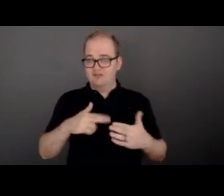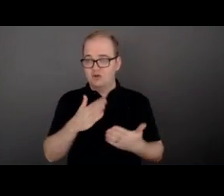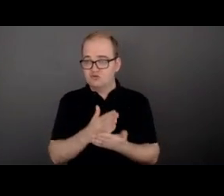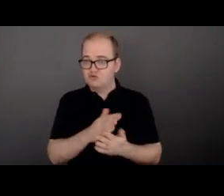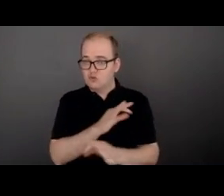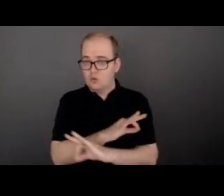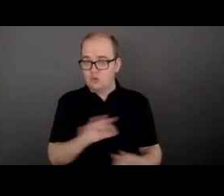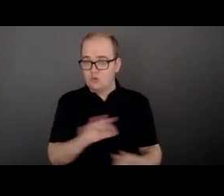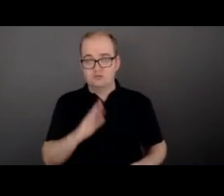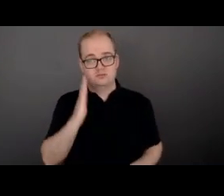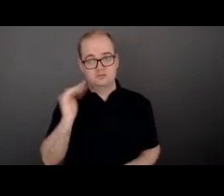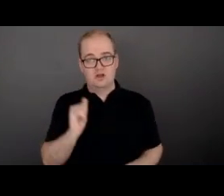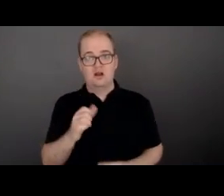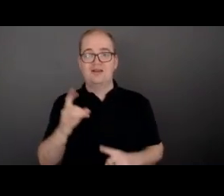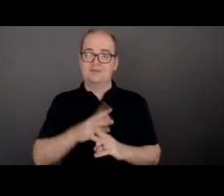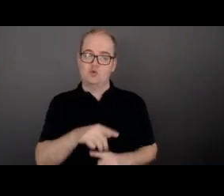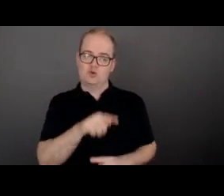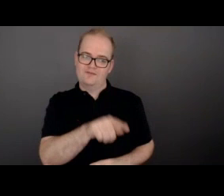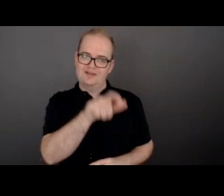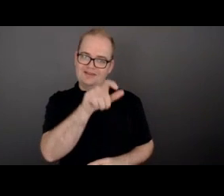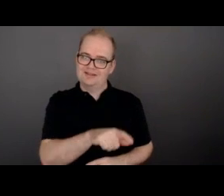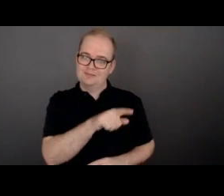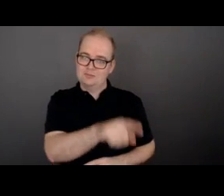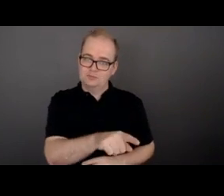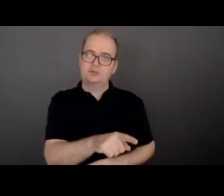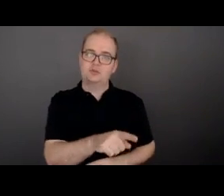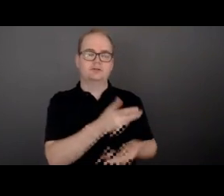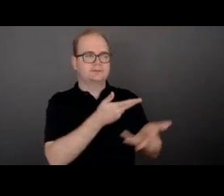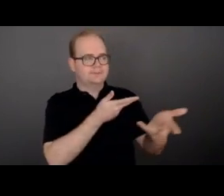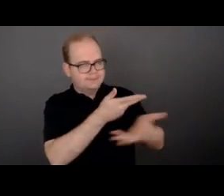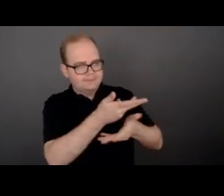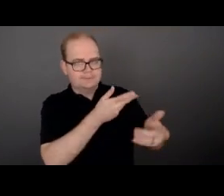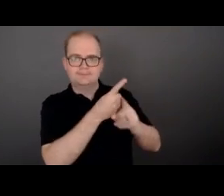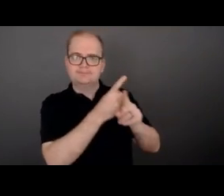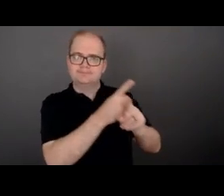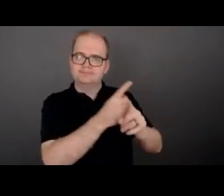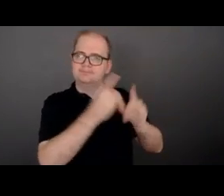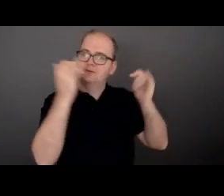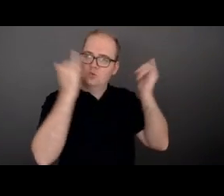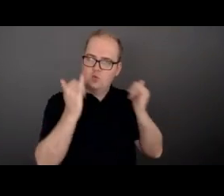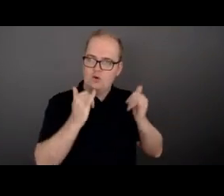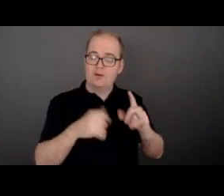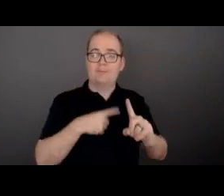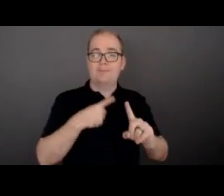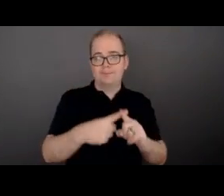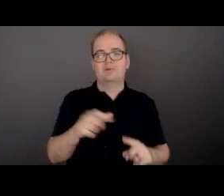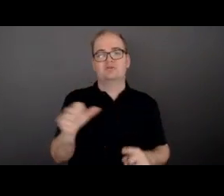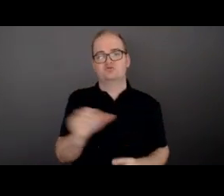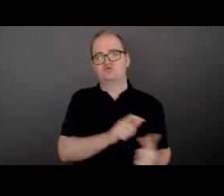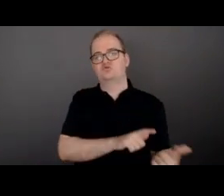they've spoken to a lawyer and that they do attend court if they want to participate in a court proceedings.